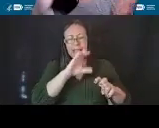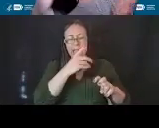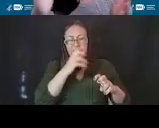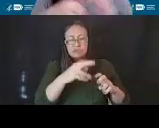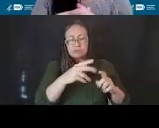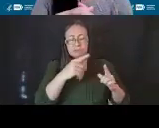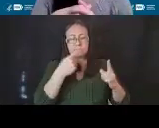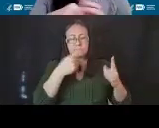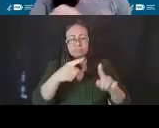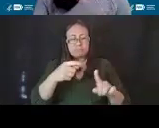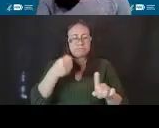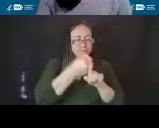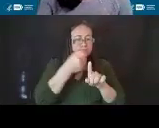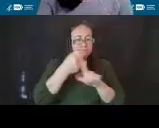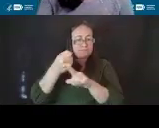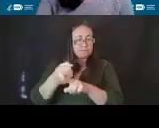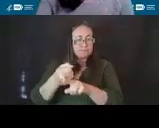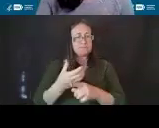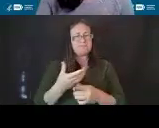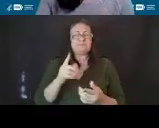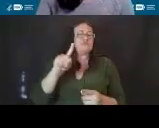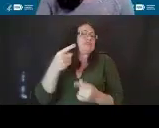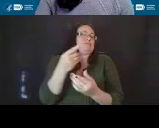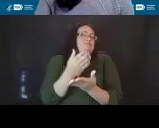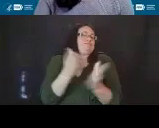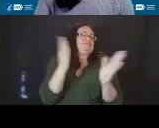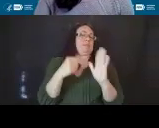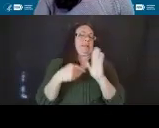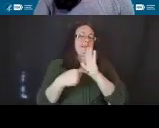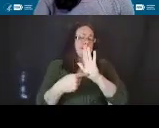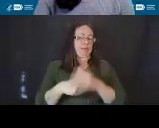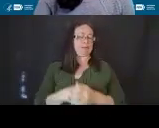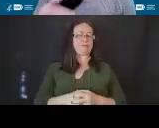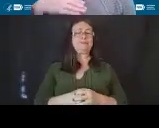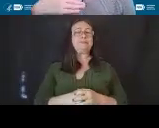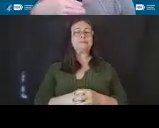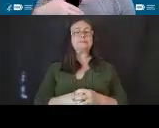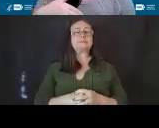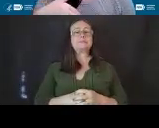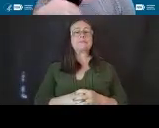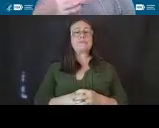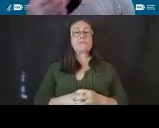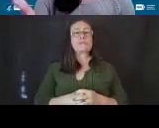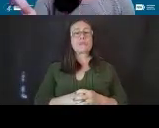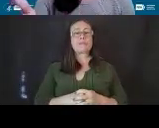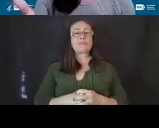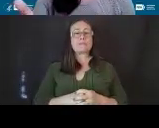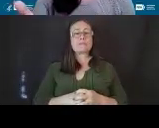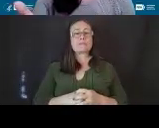the data will kind of lead you to a new direction, perhaps, and it might not make so much sense